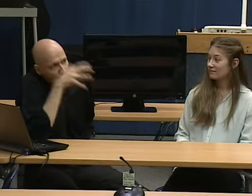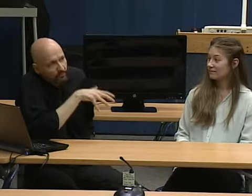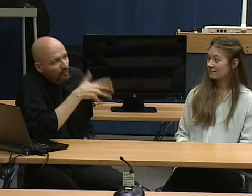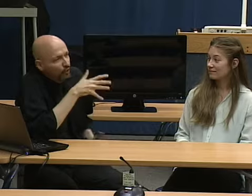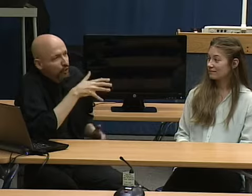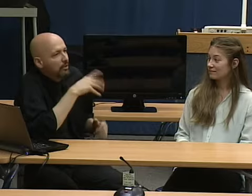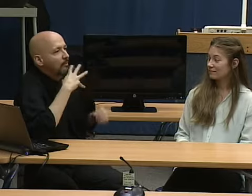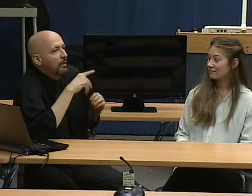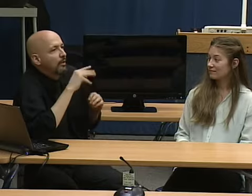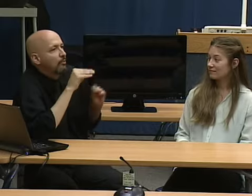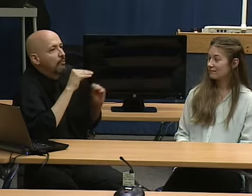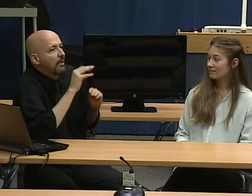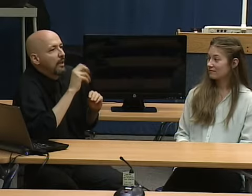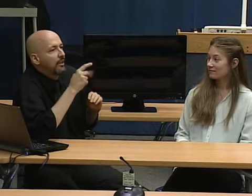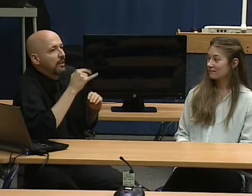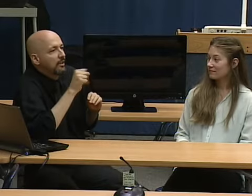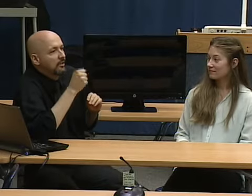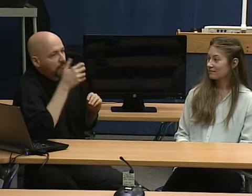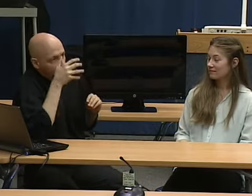We talked about Movement E-P-E-N-T-H-E-S-I-S.